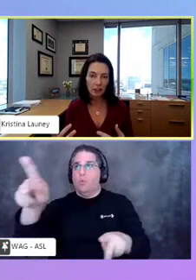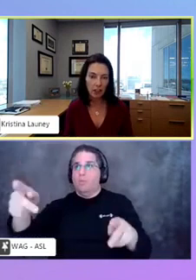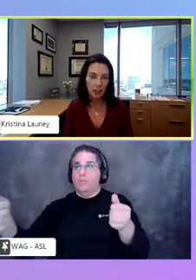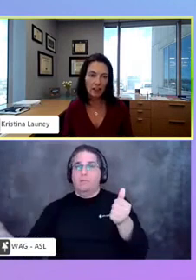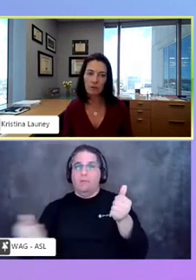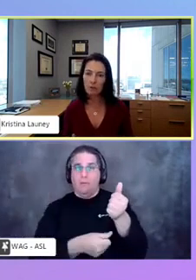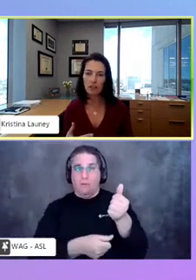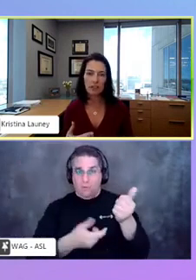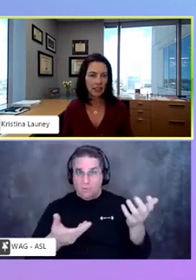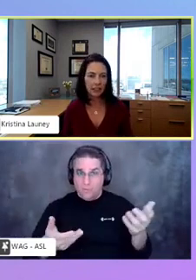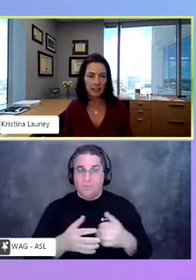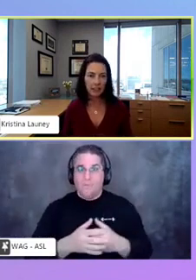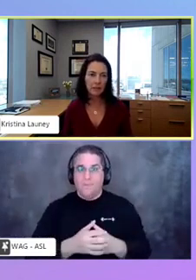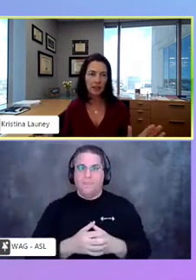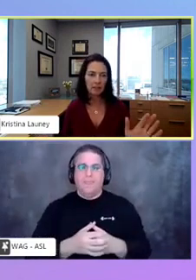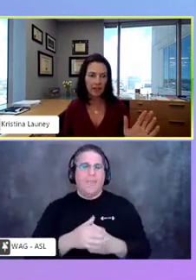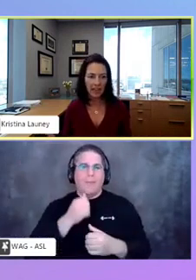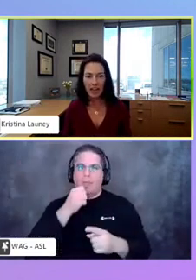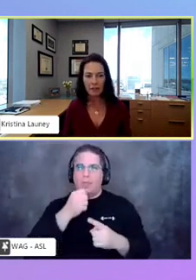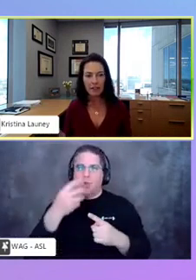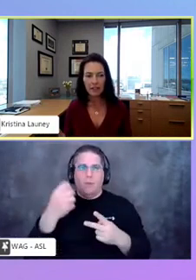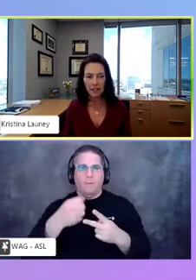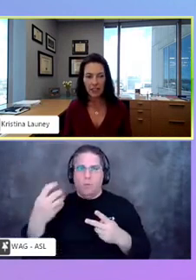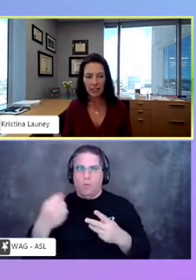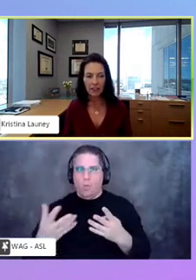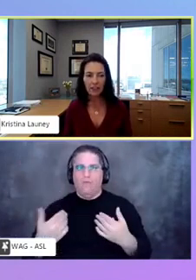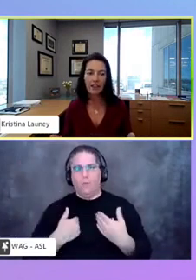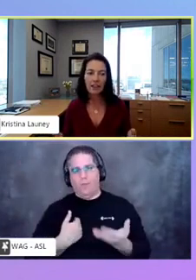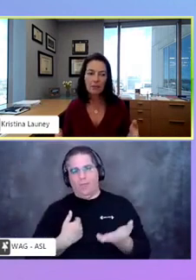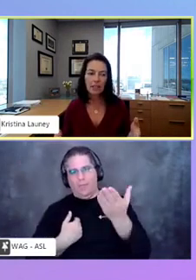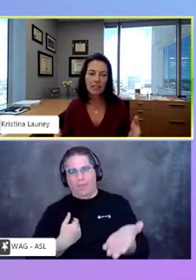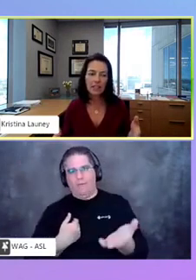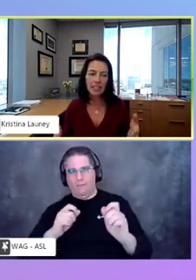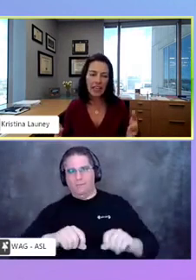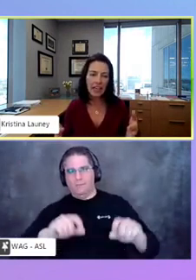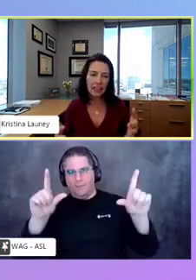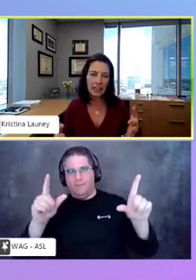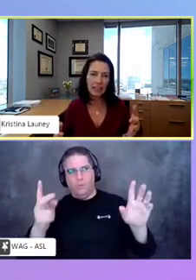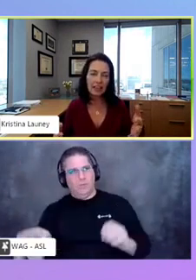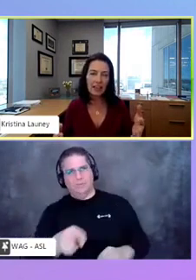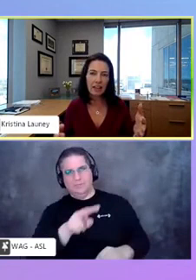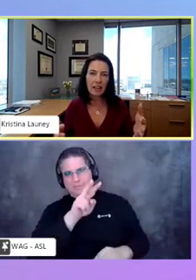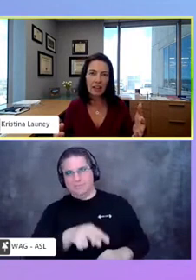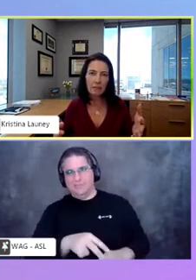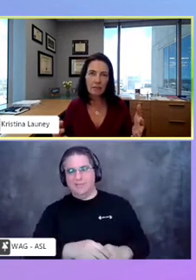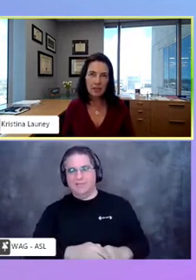is fundamental. On this slide we have listed the 12 categories of public accommodation that are set